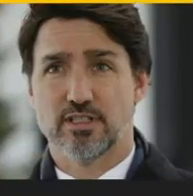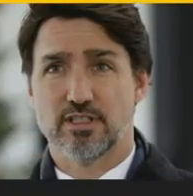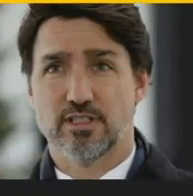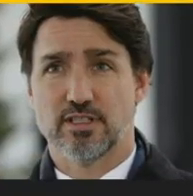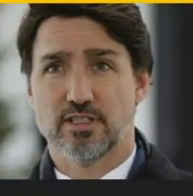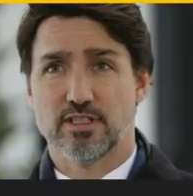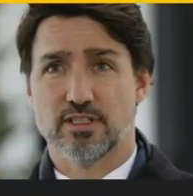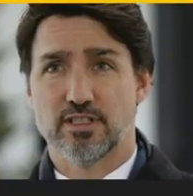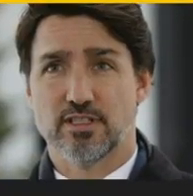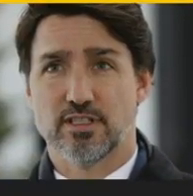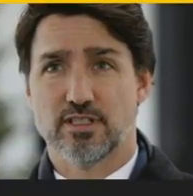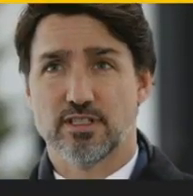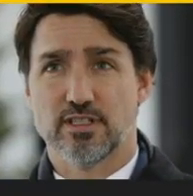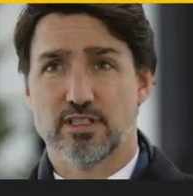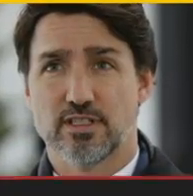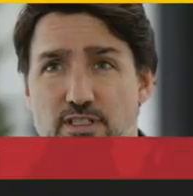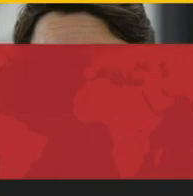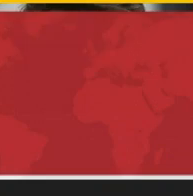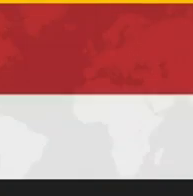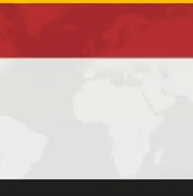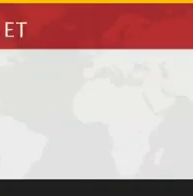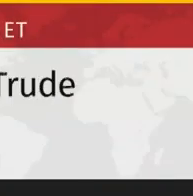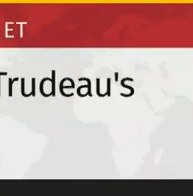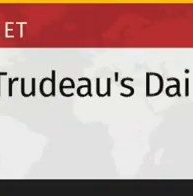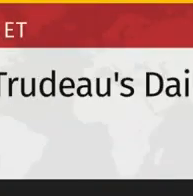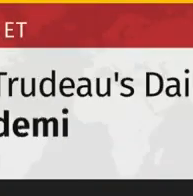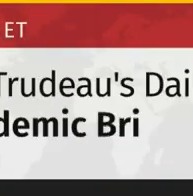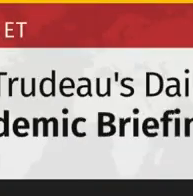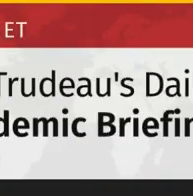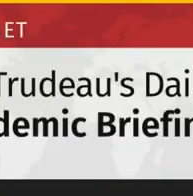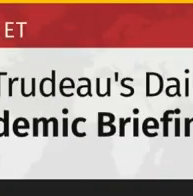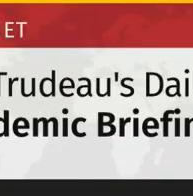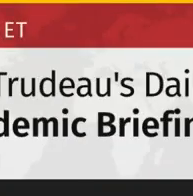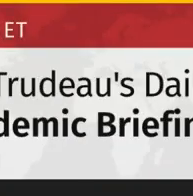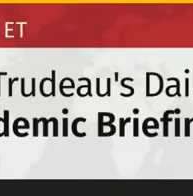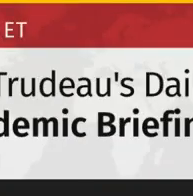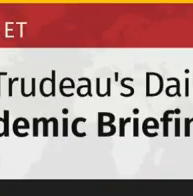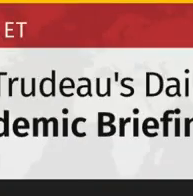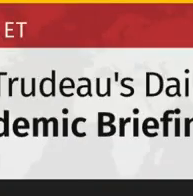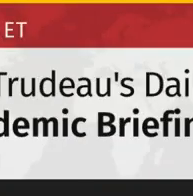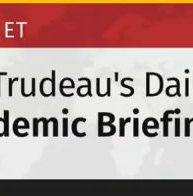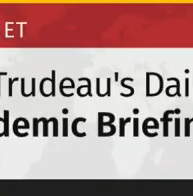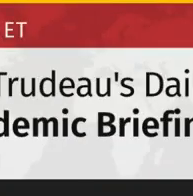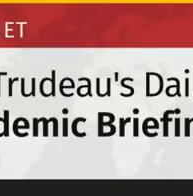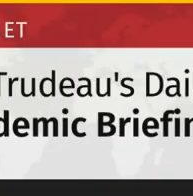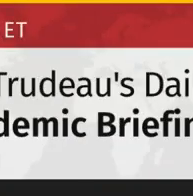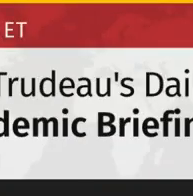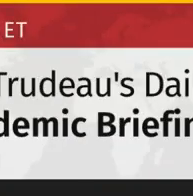AND UNTIL THERE'S, AS DR. BOGOCH WAS SAYING, A VACCINE,